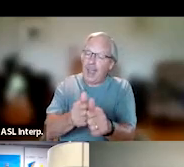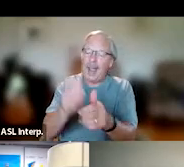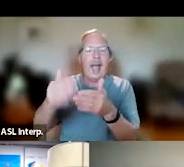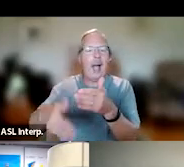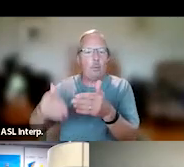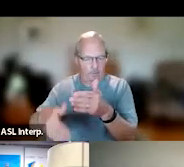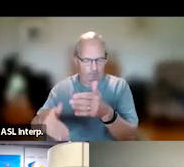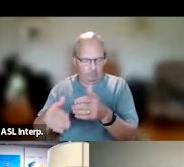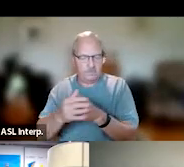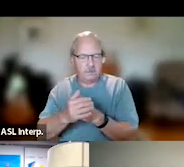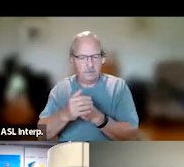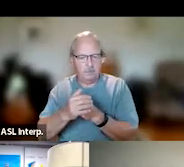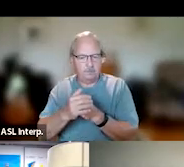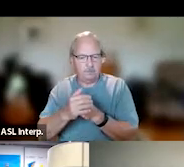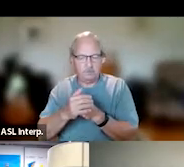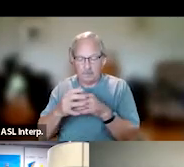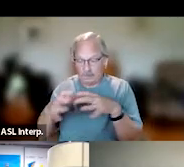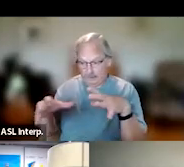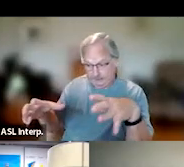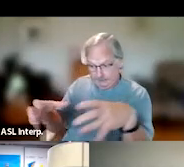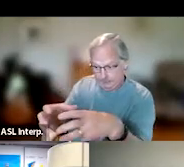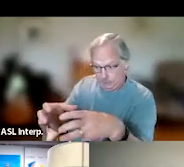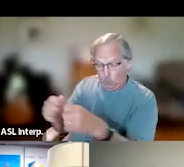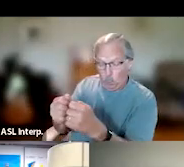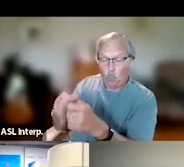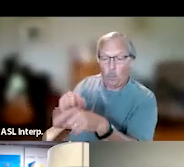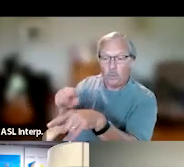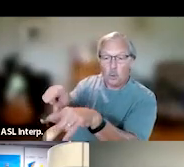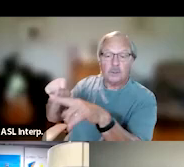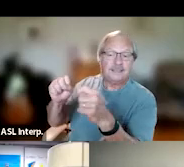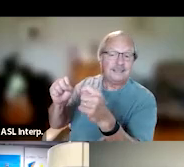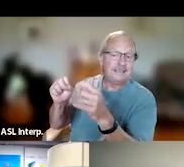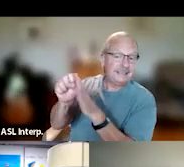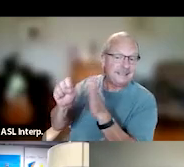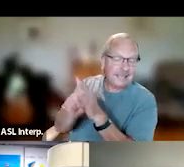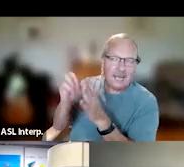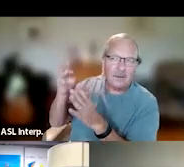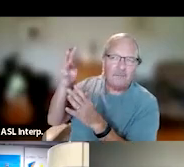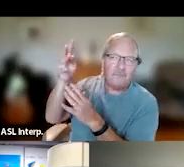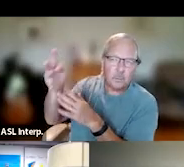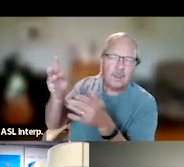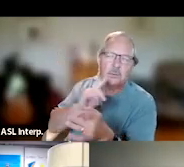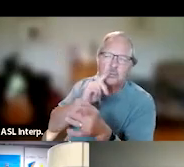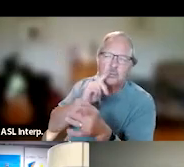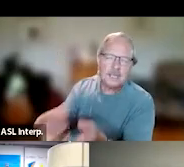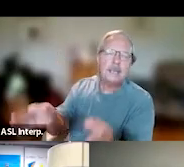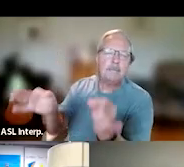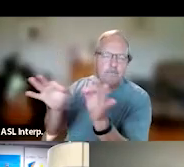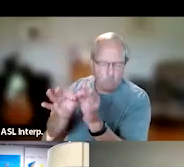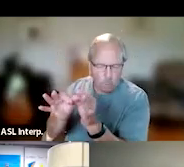But getting together and working with your state to see what it looks like futuristically is really important. But in the meantime,